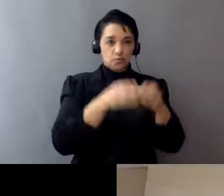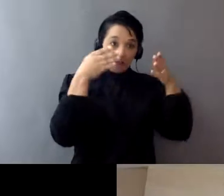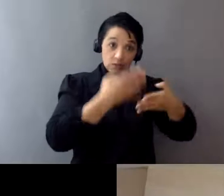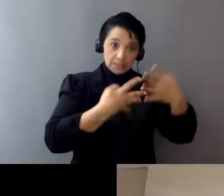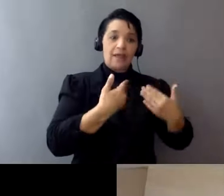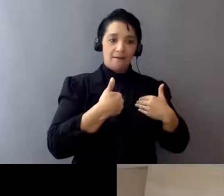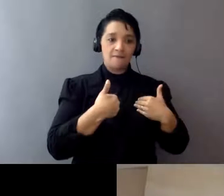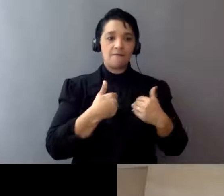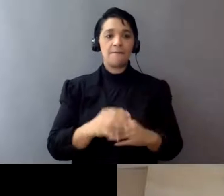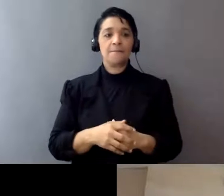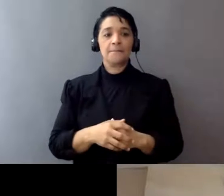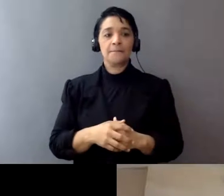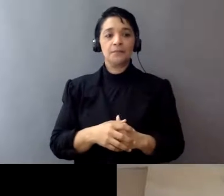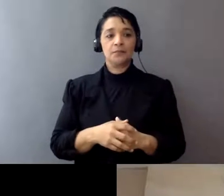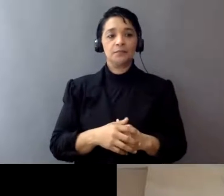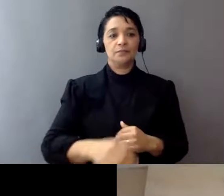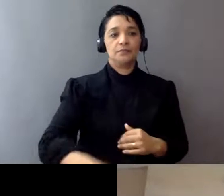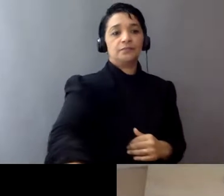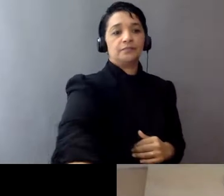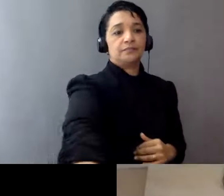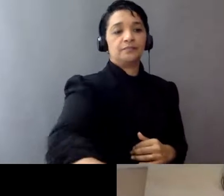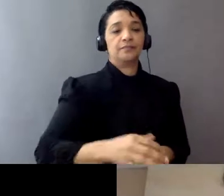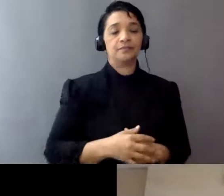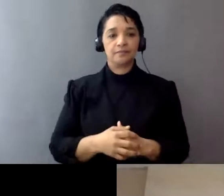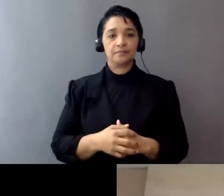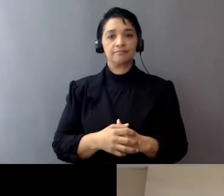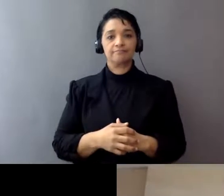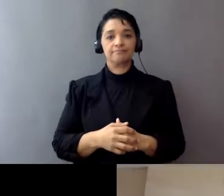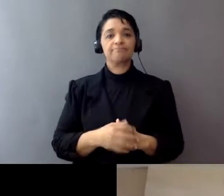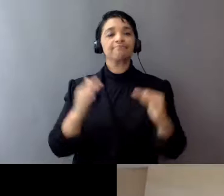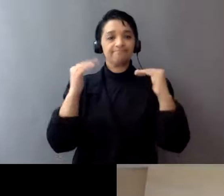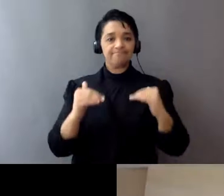And back to you, Sara. This is probably the last round.